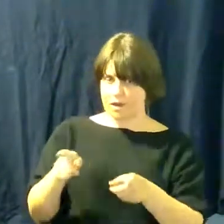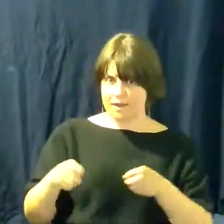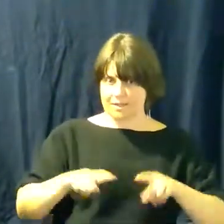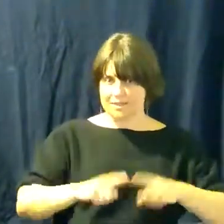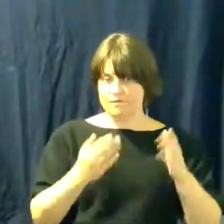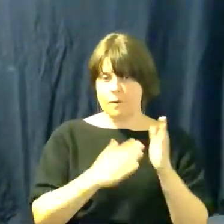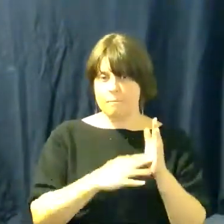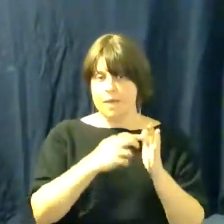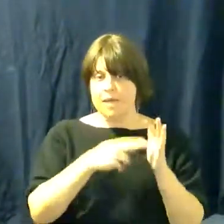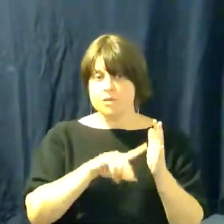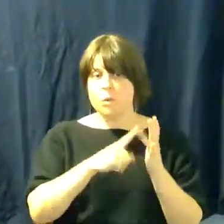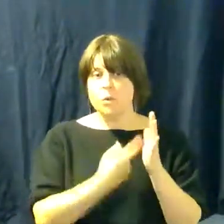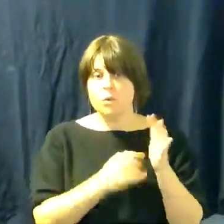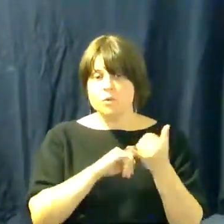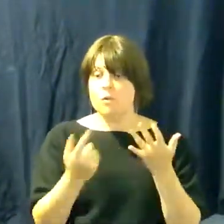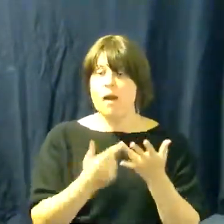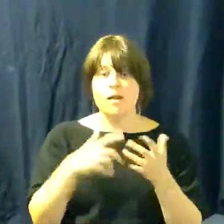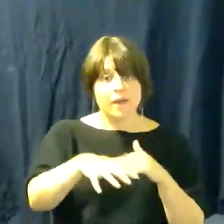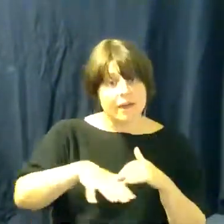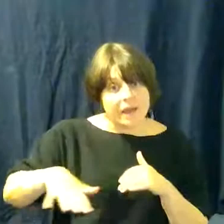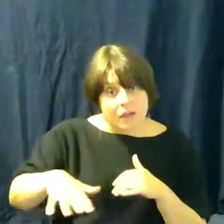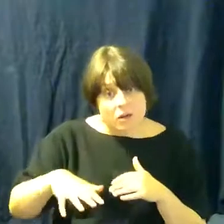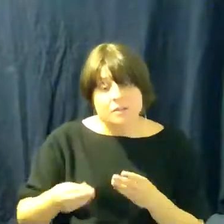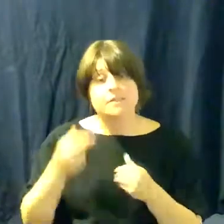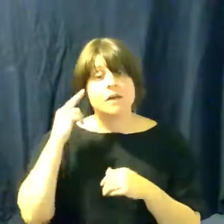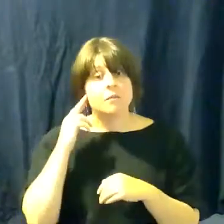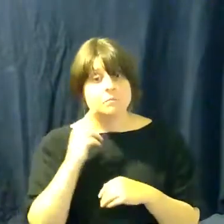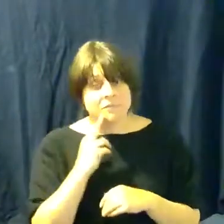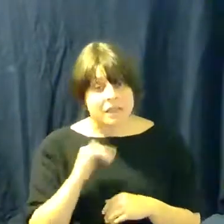one way is that we can match you, so we will be